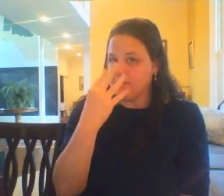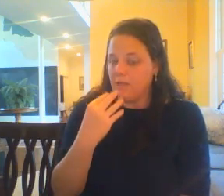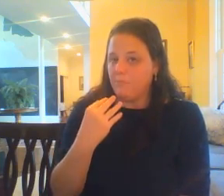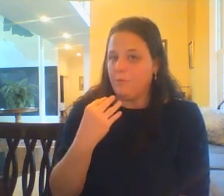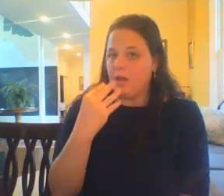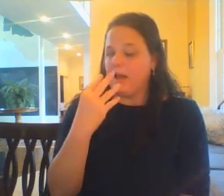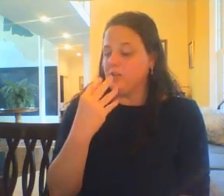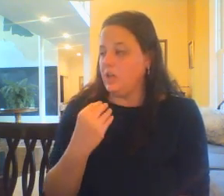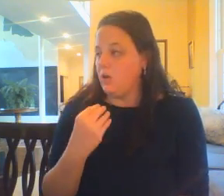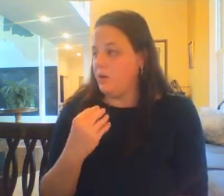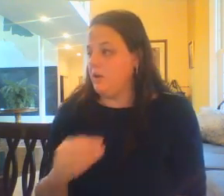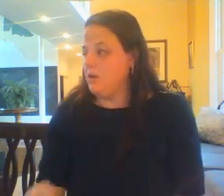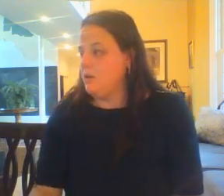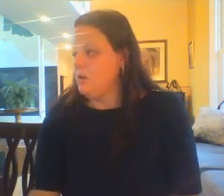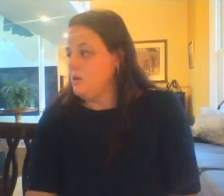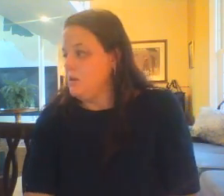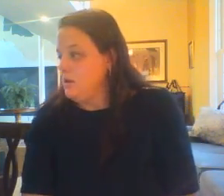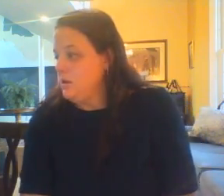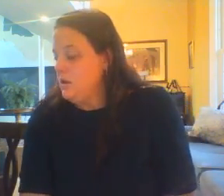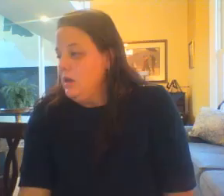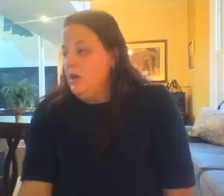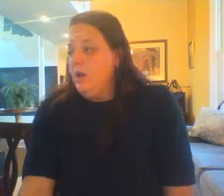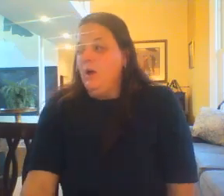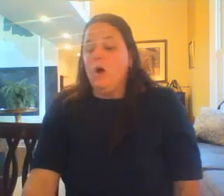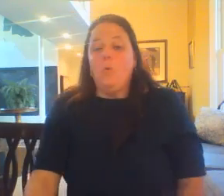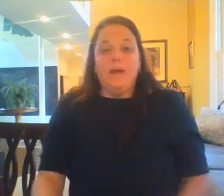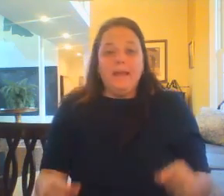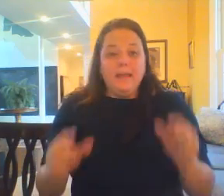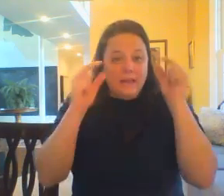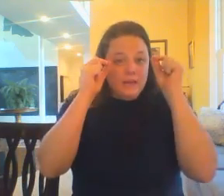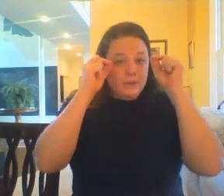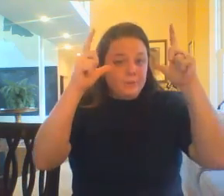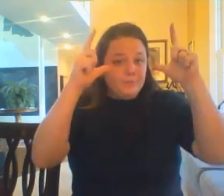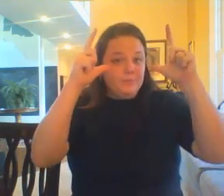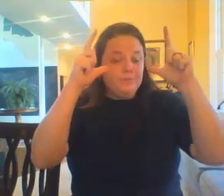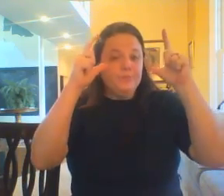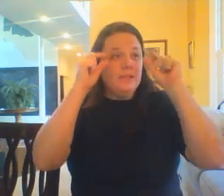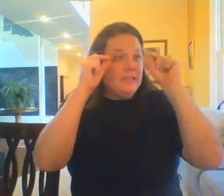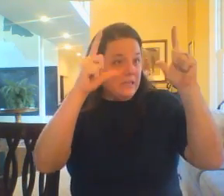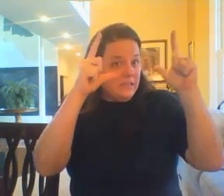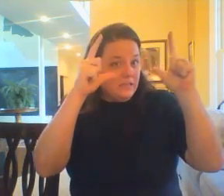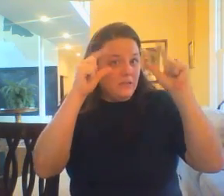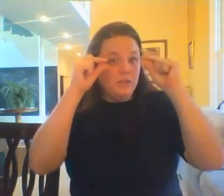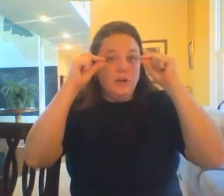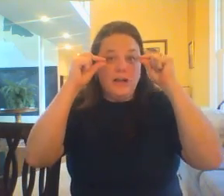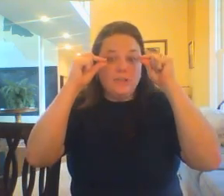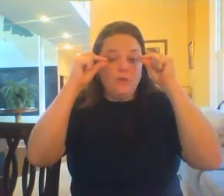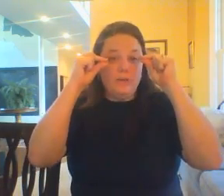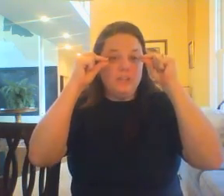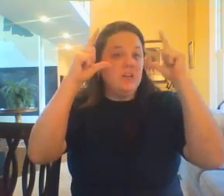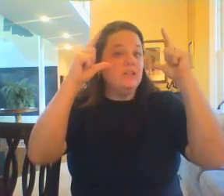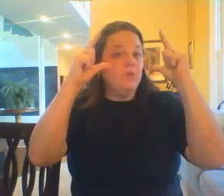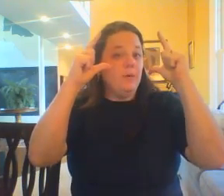without actually going oh wait is this